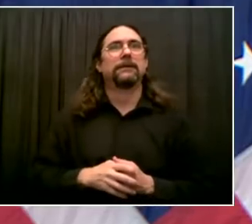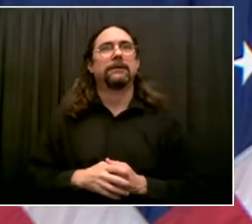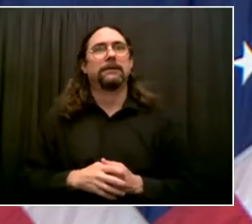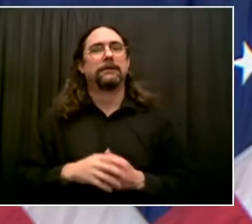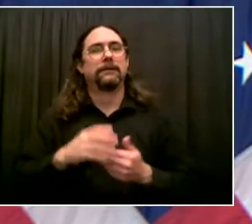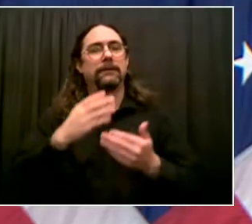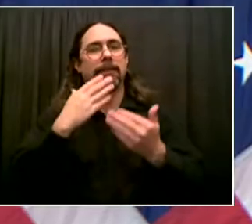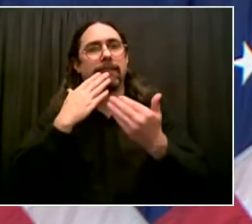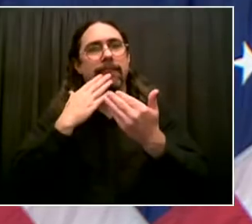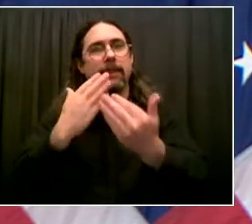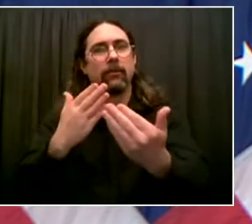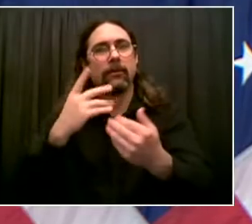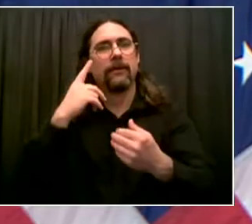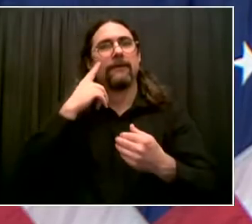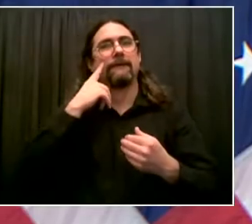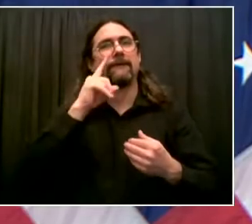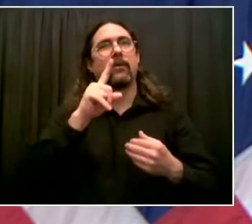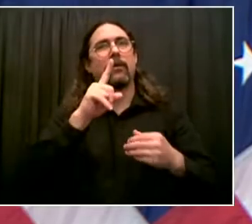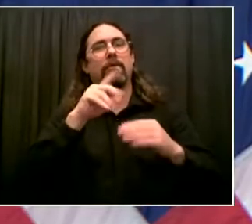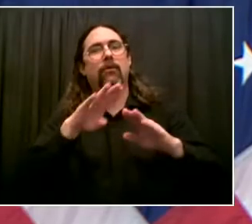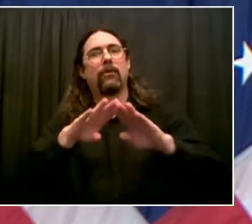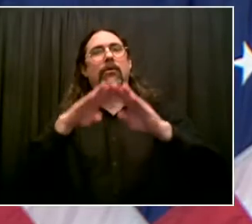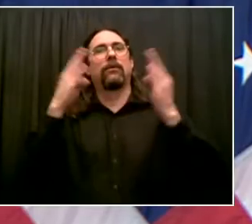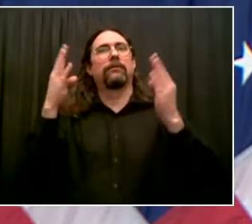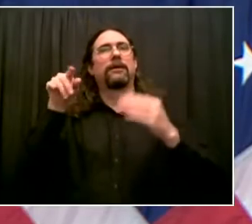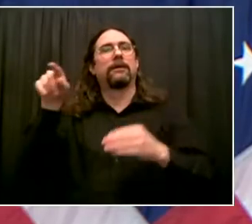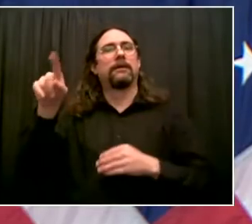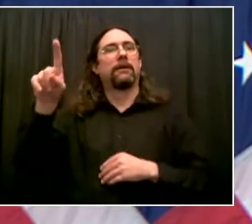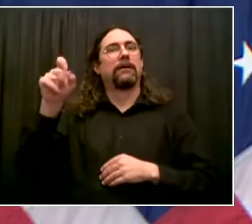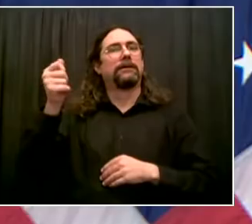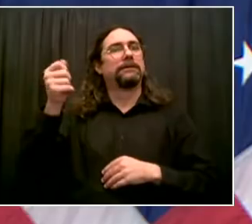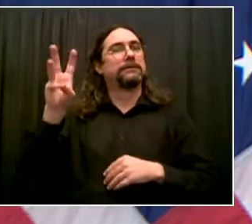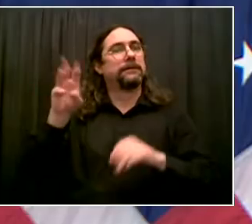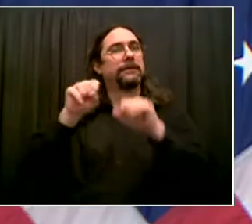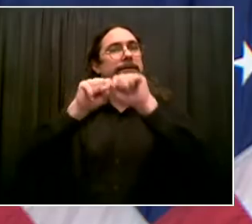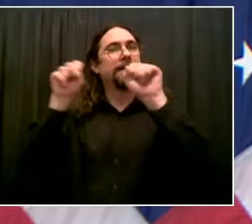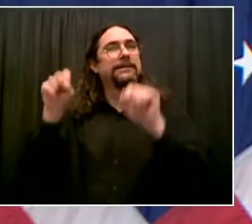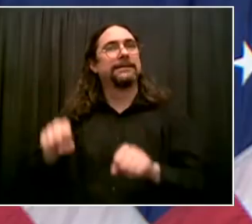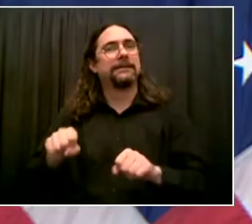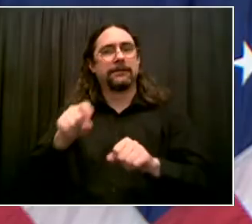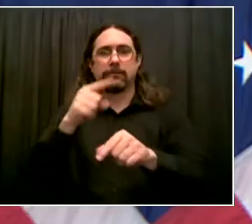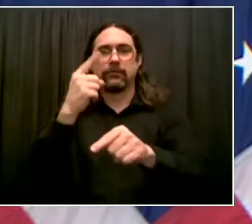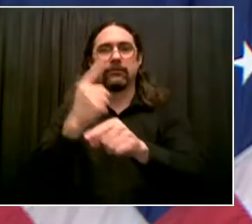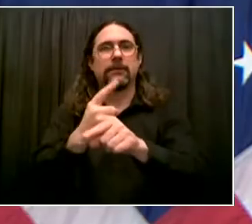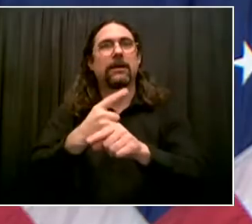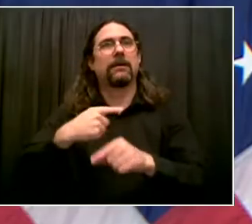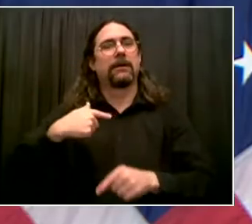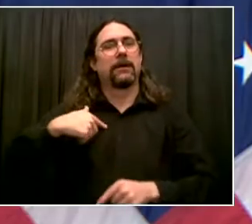OPENING UP THE 116TH PRECINCT. YOU ARE ABSOLUTELY RIGHT. THAT'S WHERE I GREW UP.